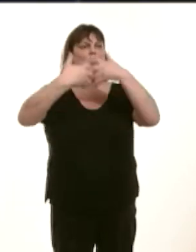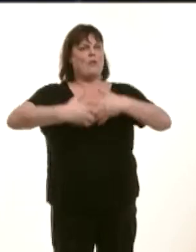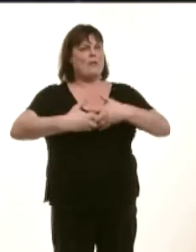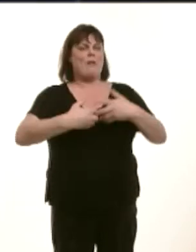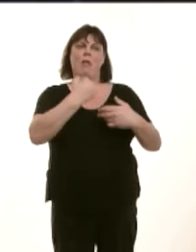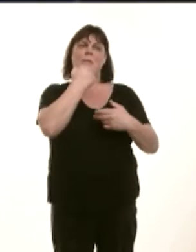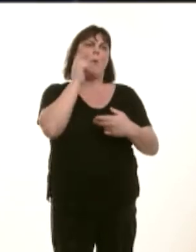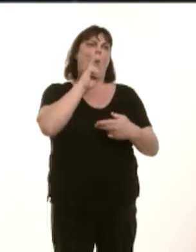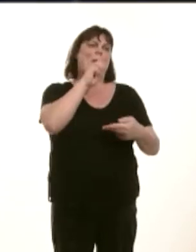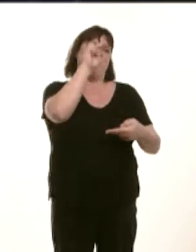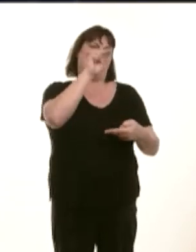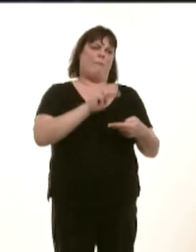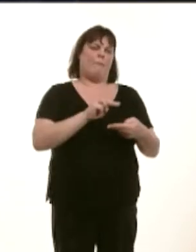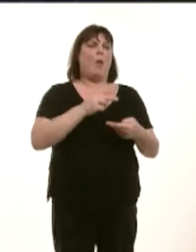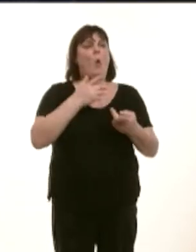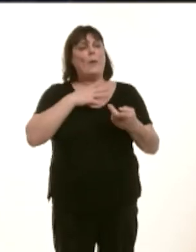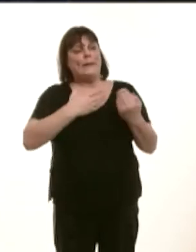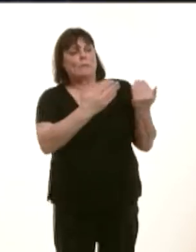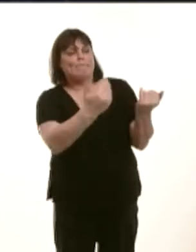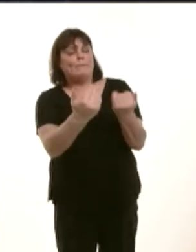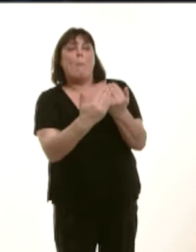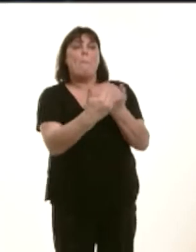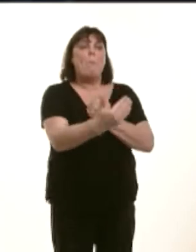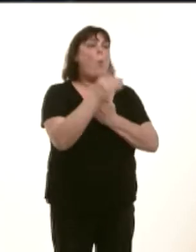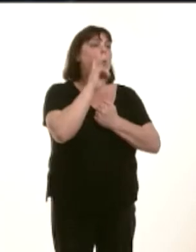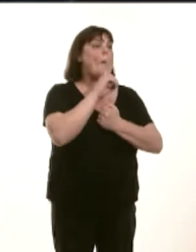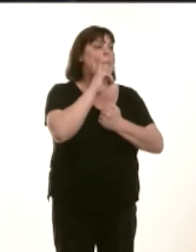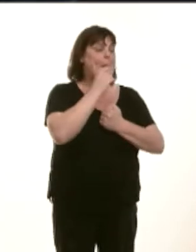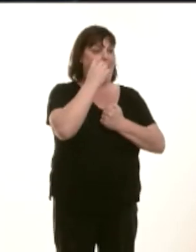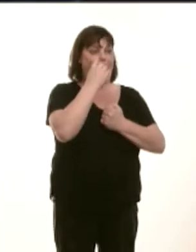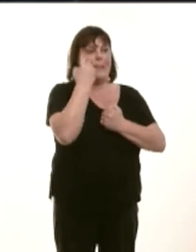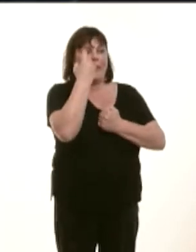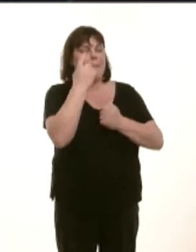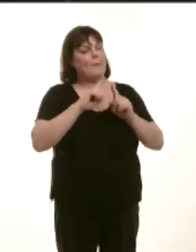on, if we are trying to encourage women to look at alternative studies and not just what